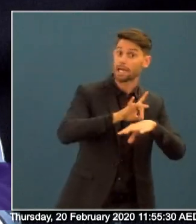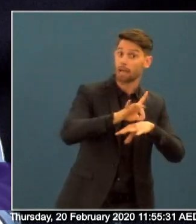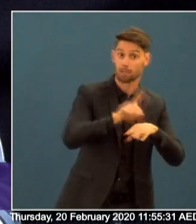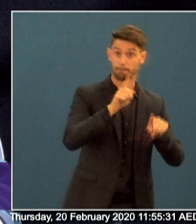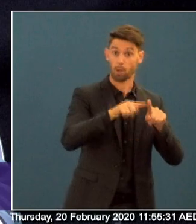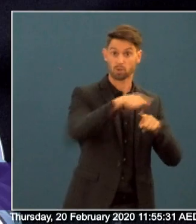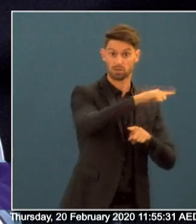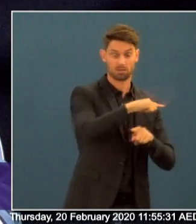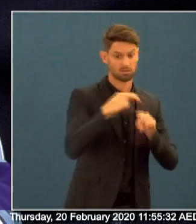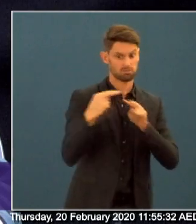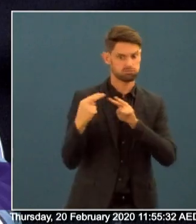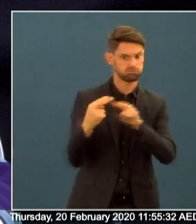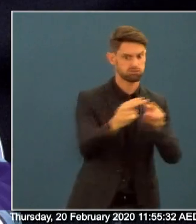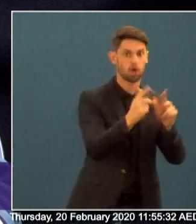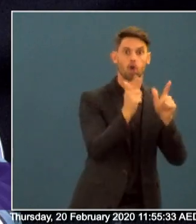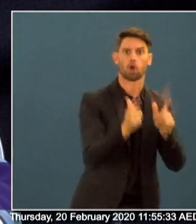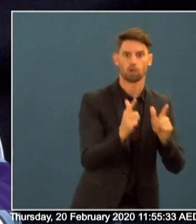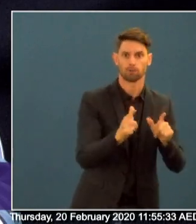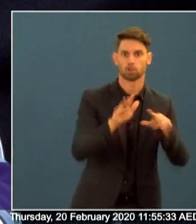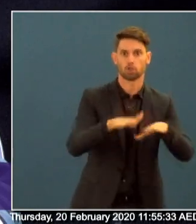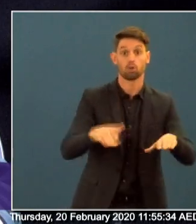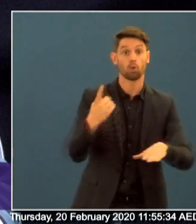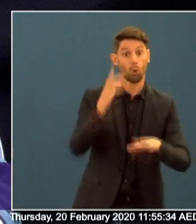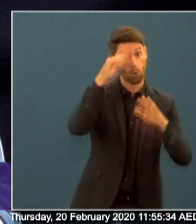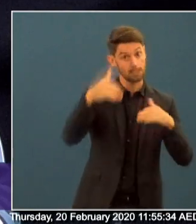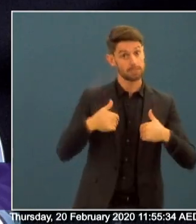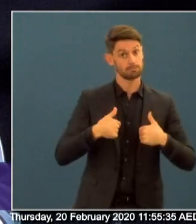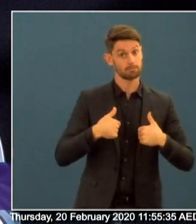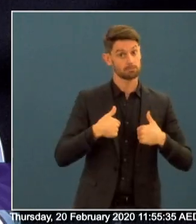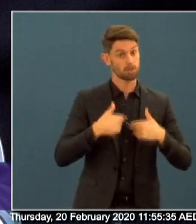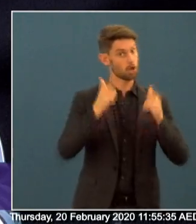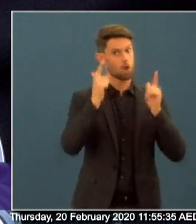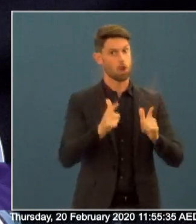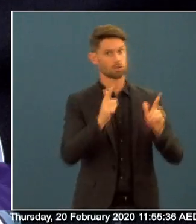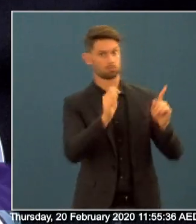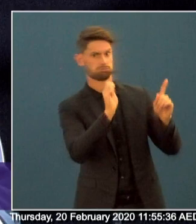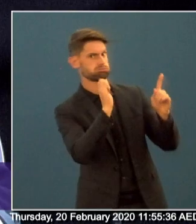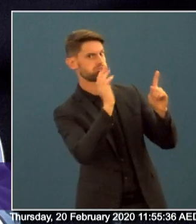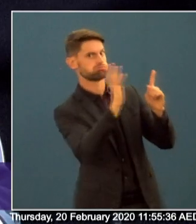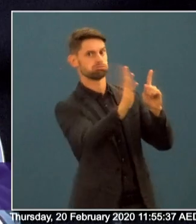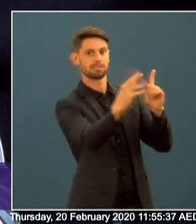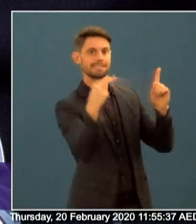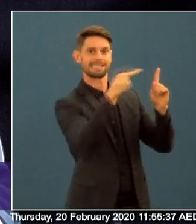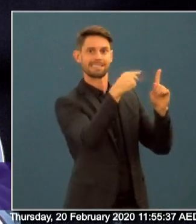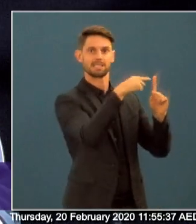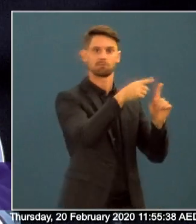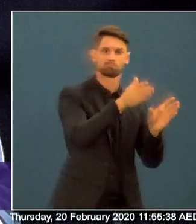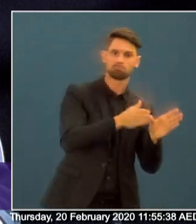they see a high number of children with autism who are experiencing mental health problems, including suicidal ideation.